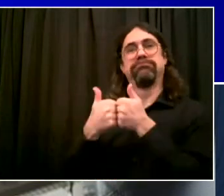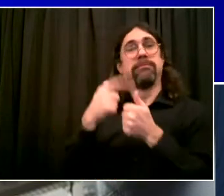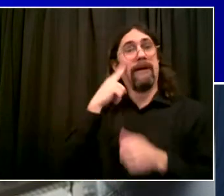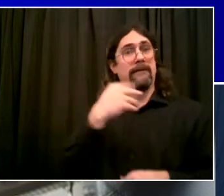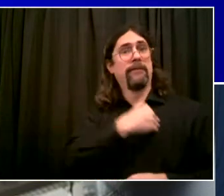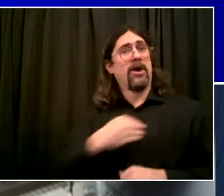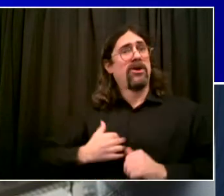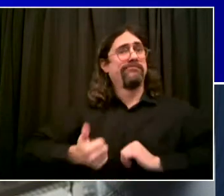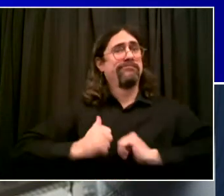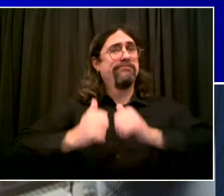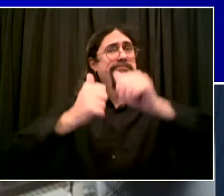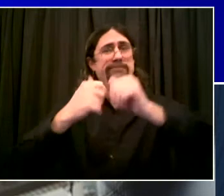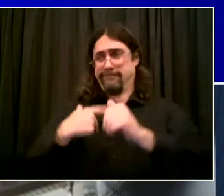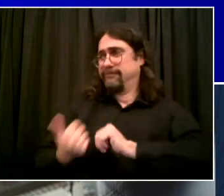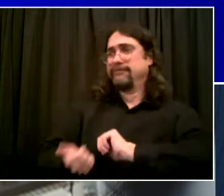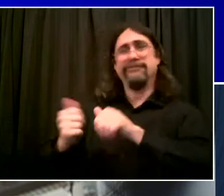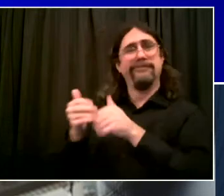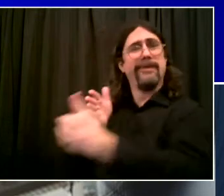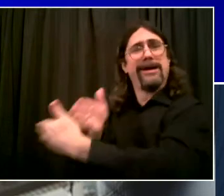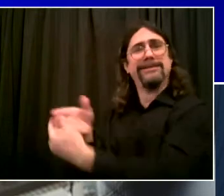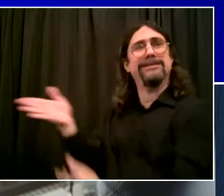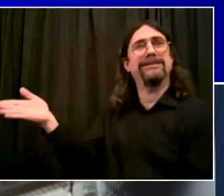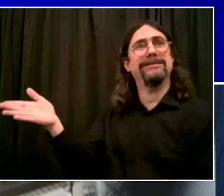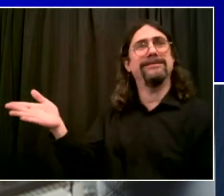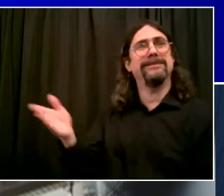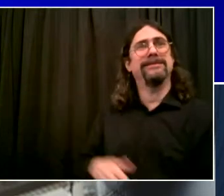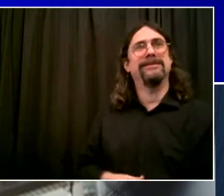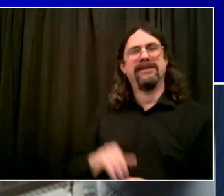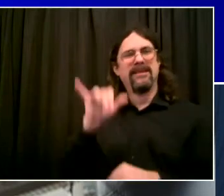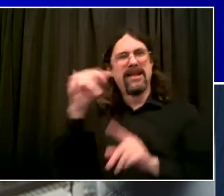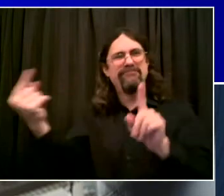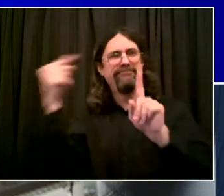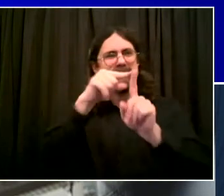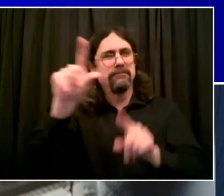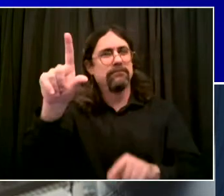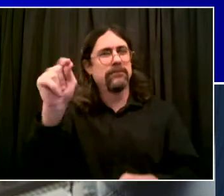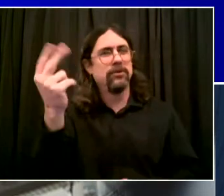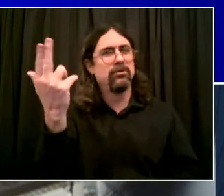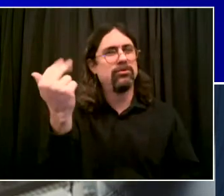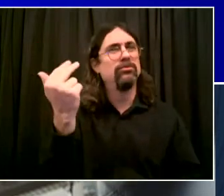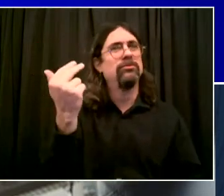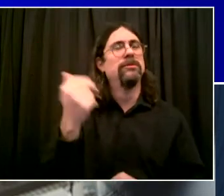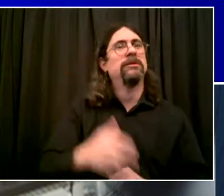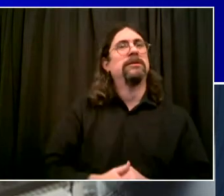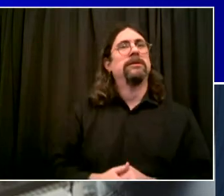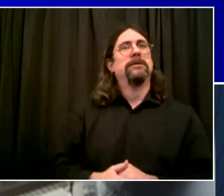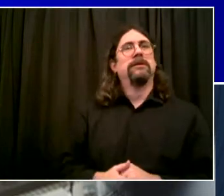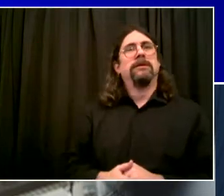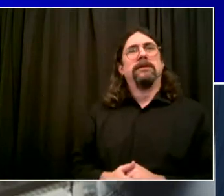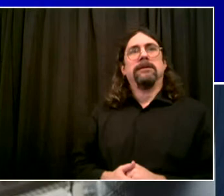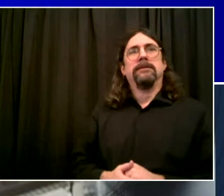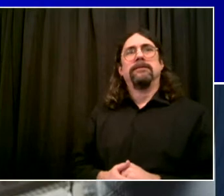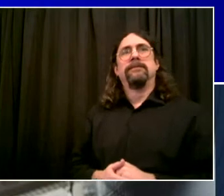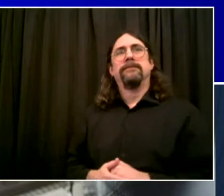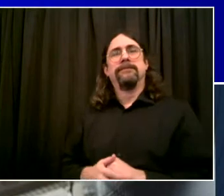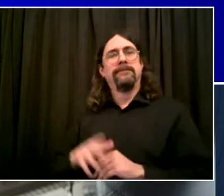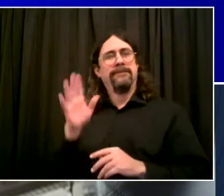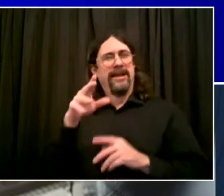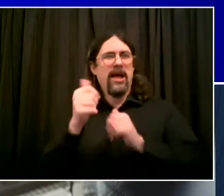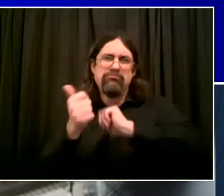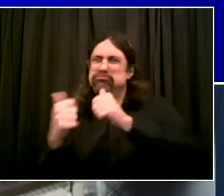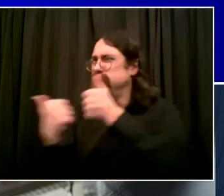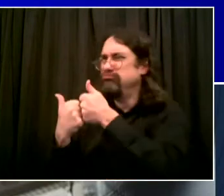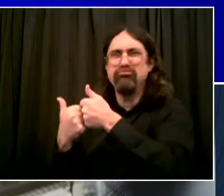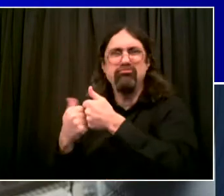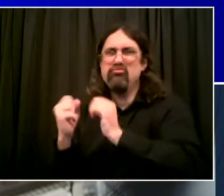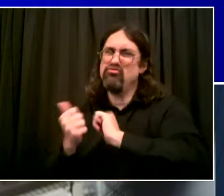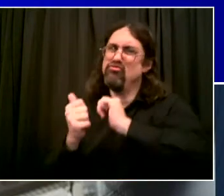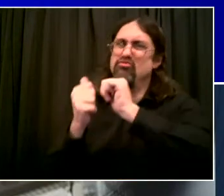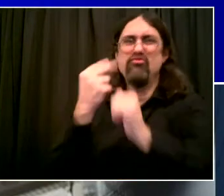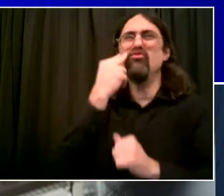OTHER FOR MAYOR